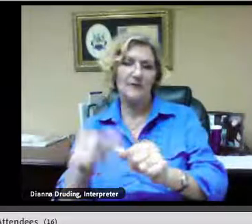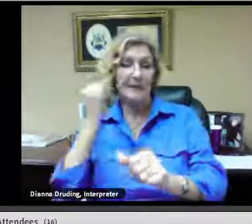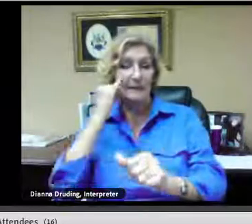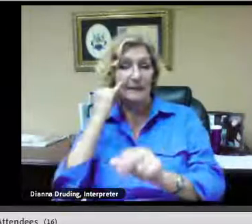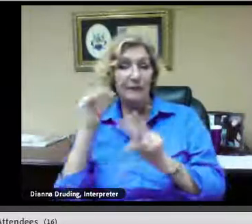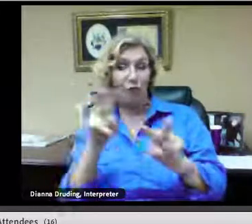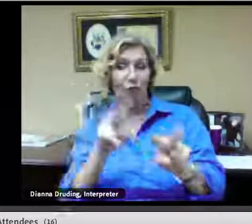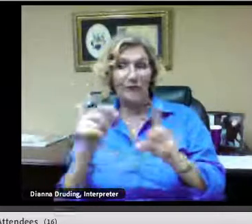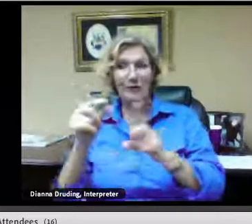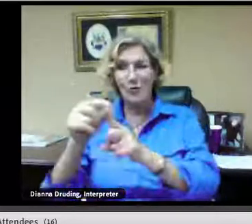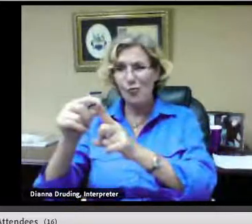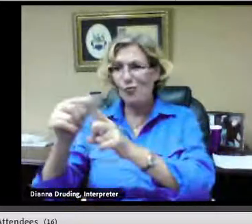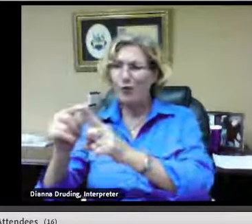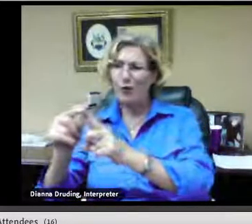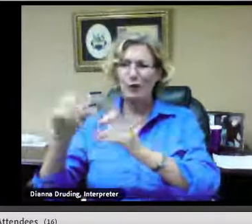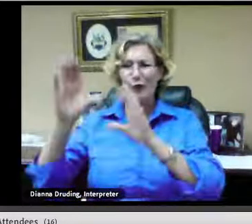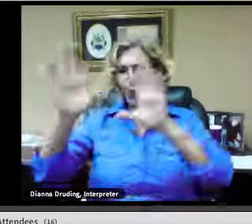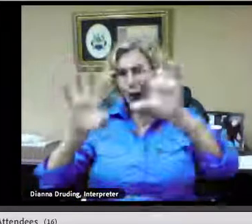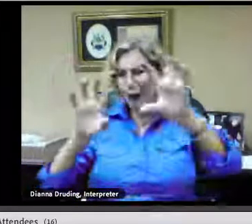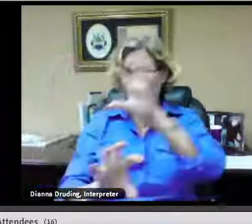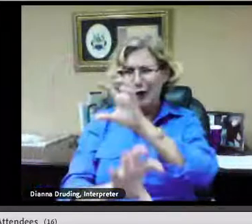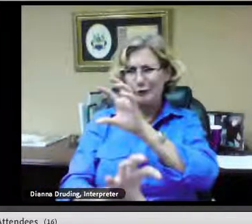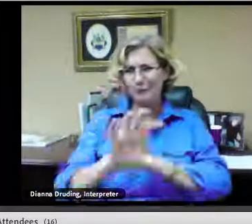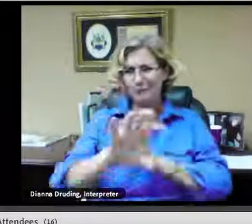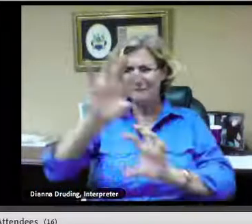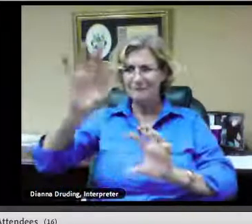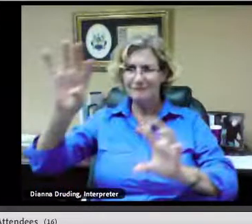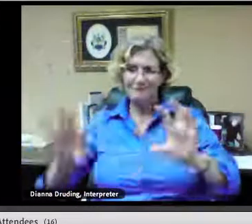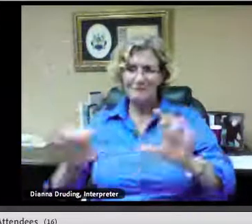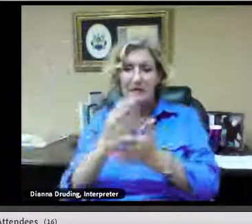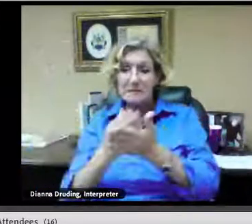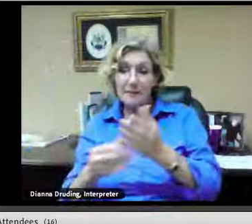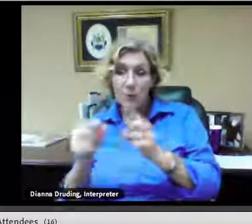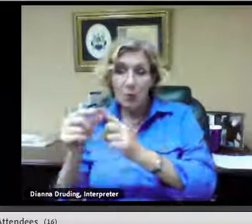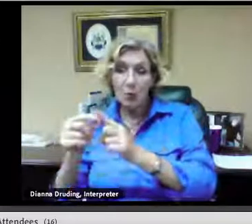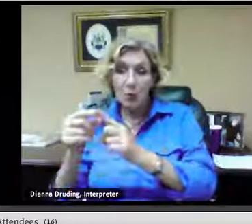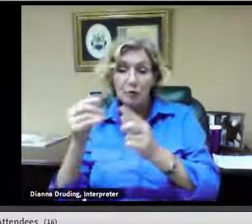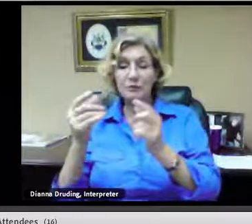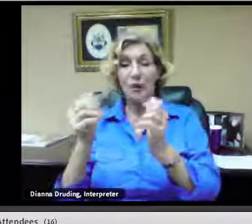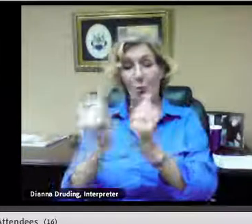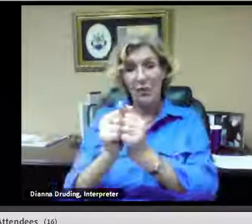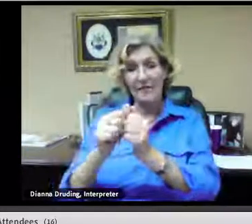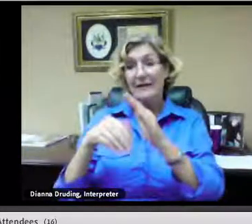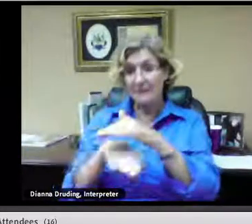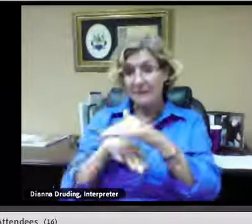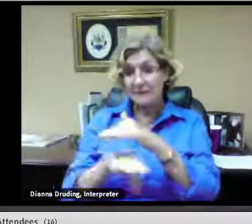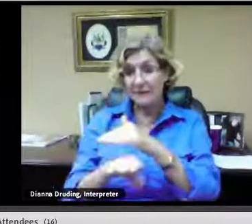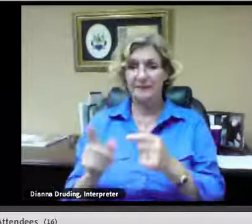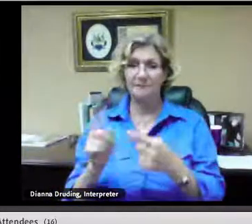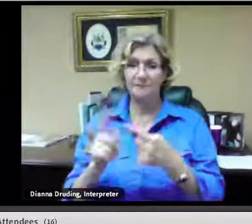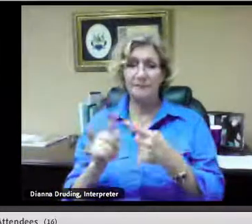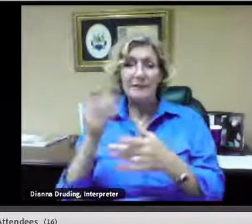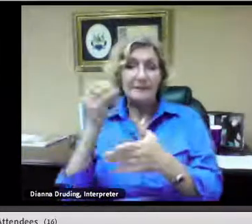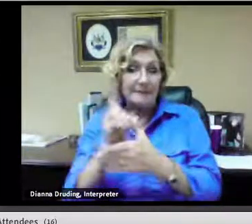If you look at some of the words that are in here with accessibility, you know, you see disability. You see Internet.